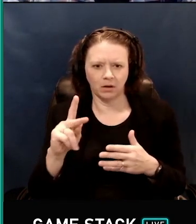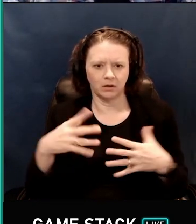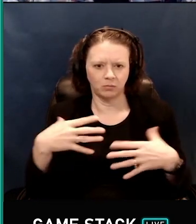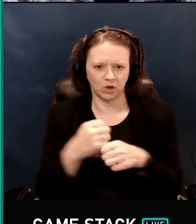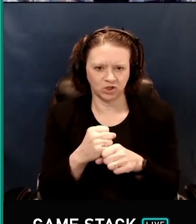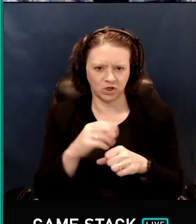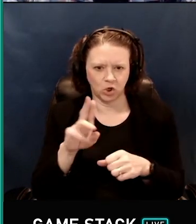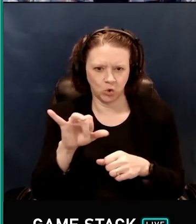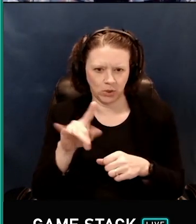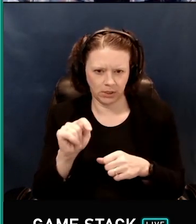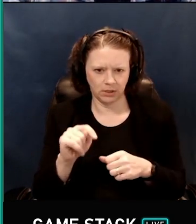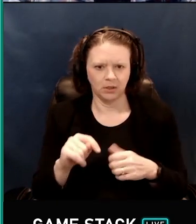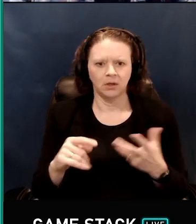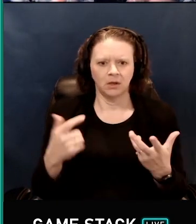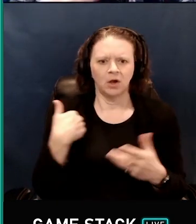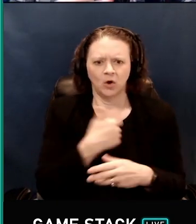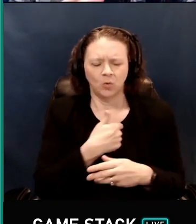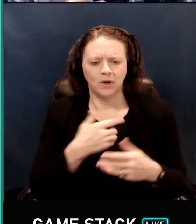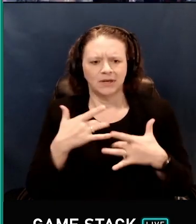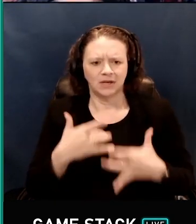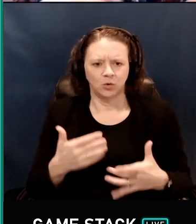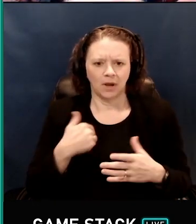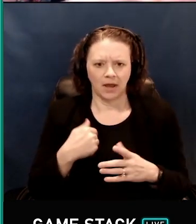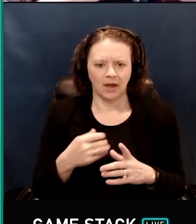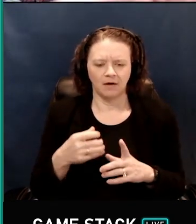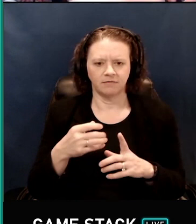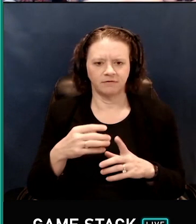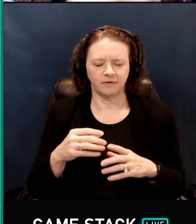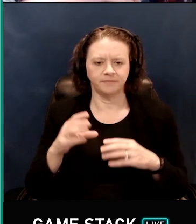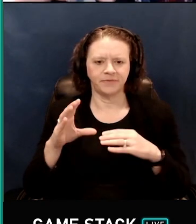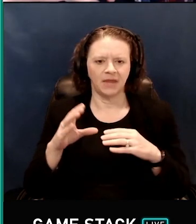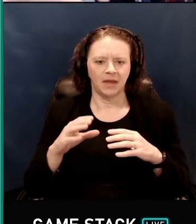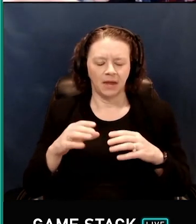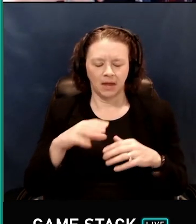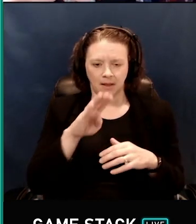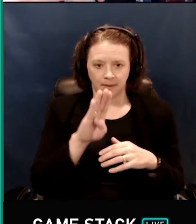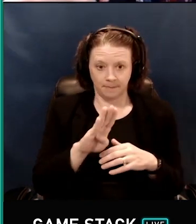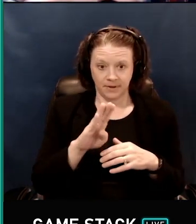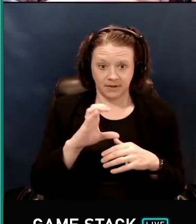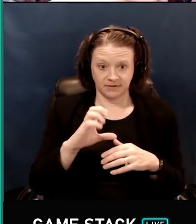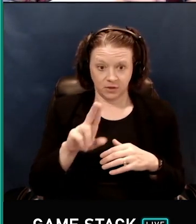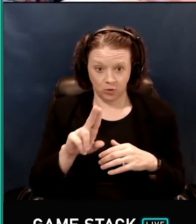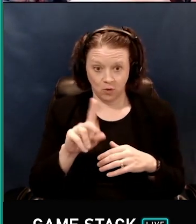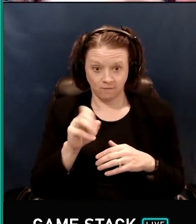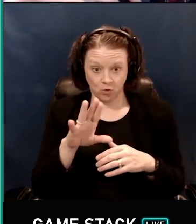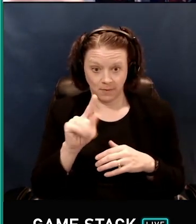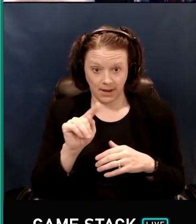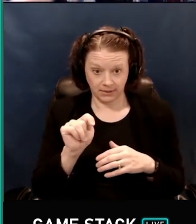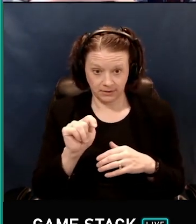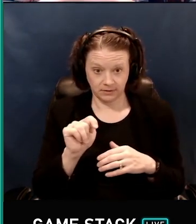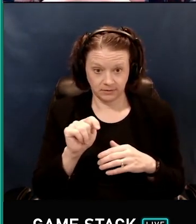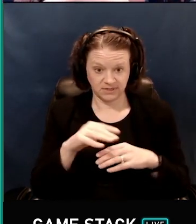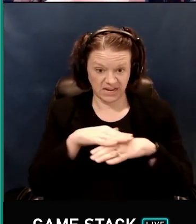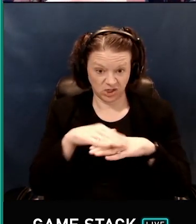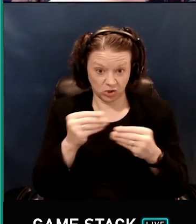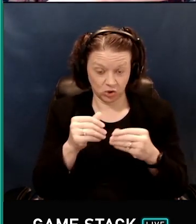be deflate based compression on top of the BC formats. You essentially have a BC format texture wrapped by another decompression,